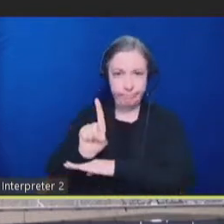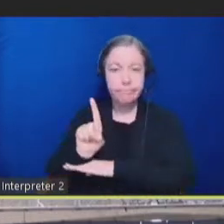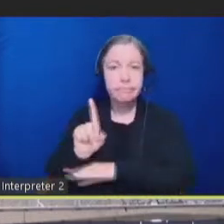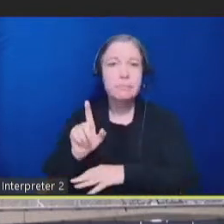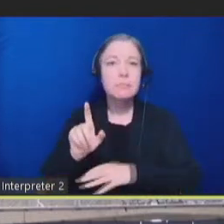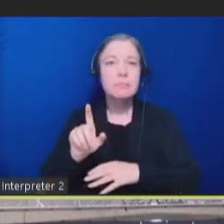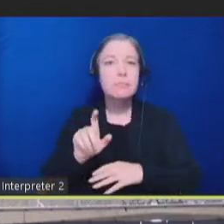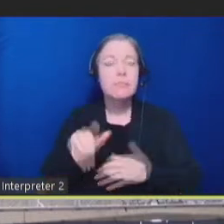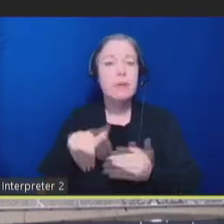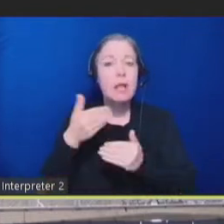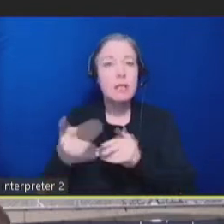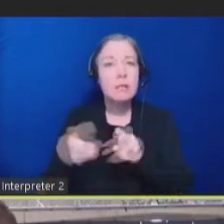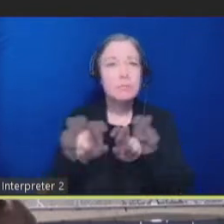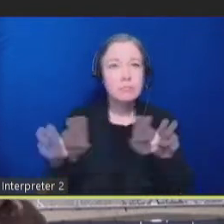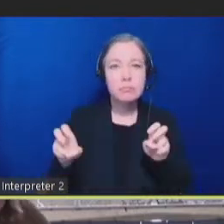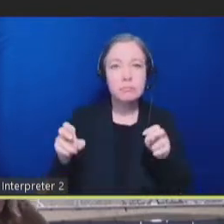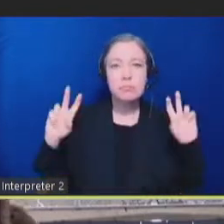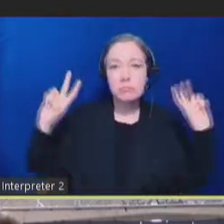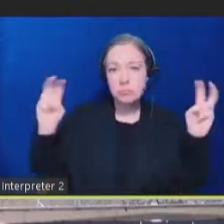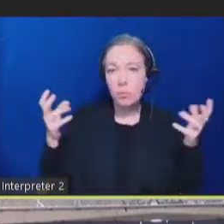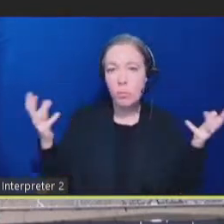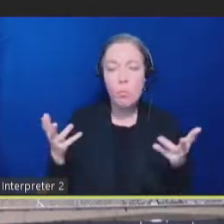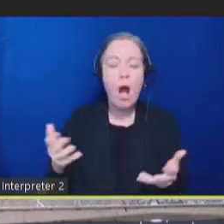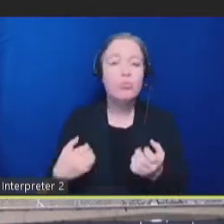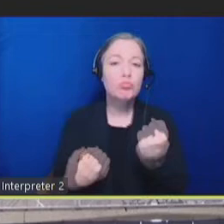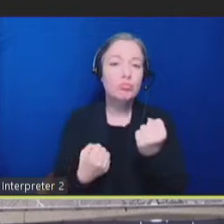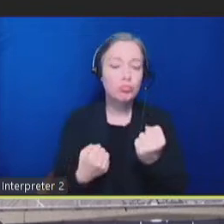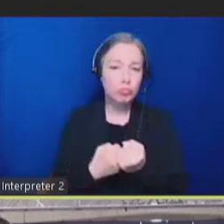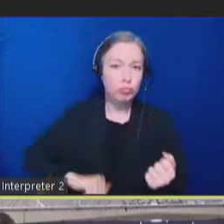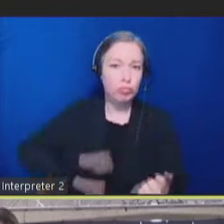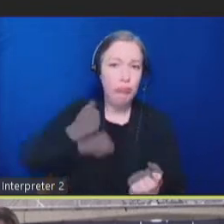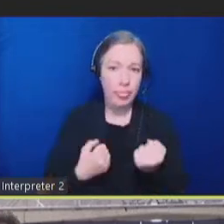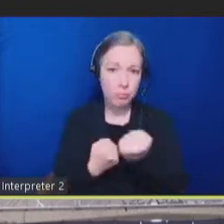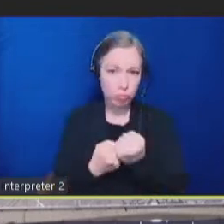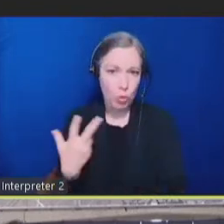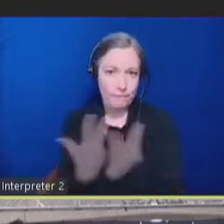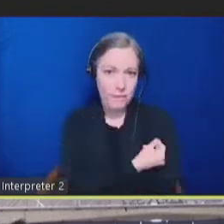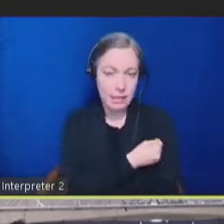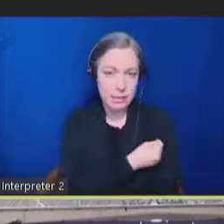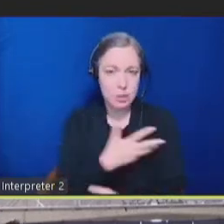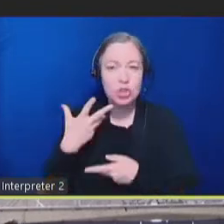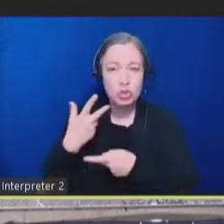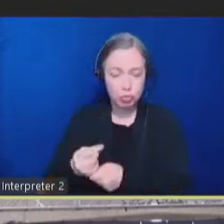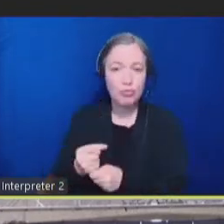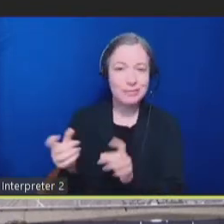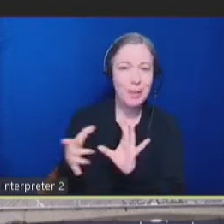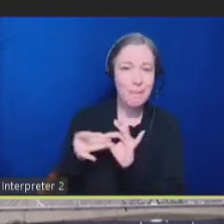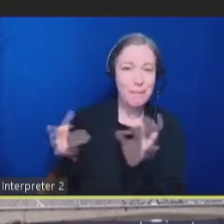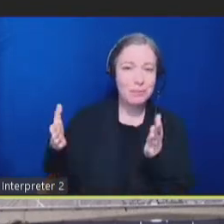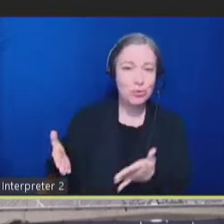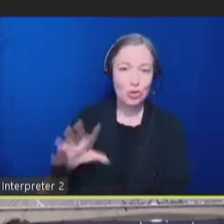next panel is Proudly Pro Vax: Trusted Messenger Speak Up. In this session, we'll explore three